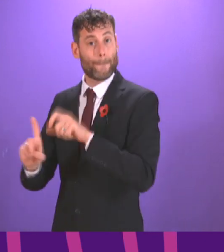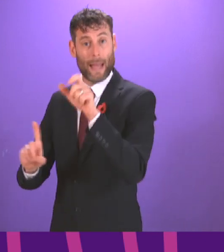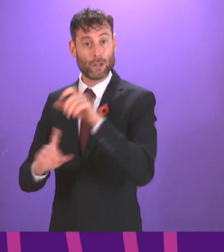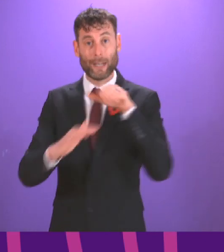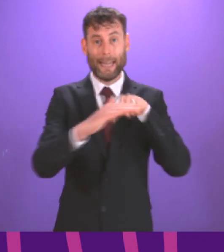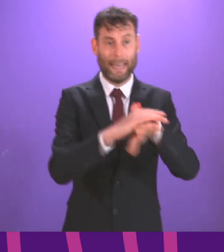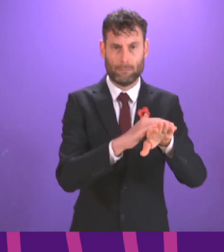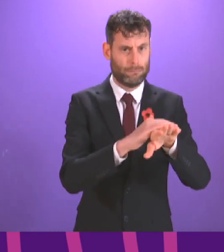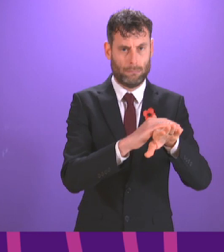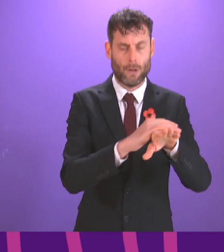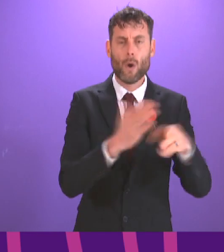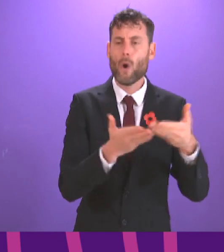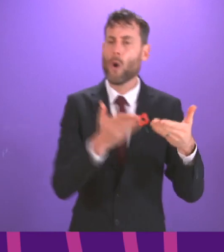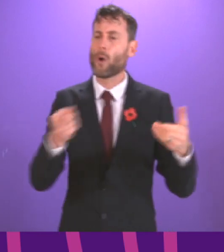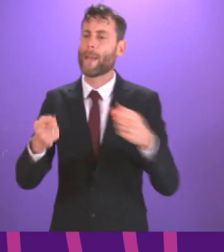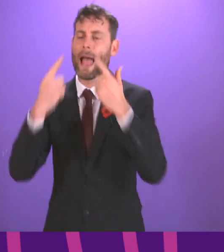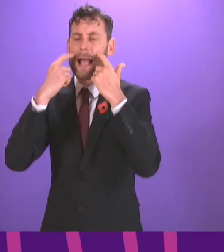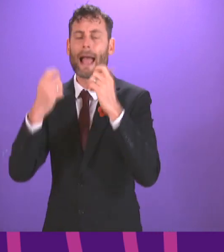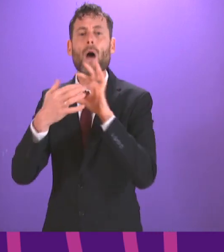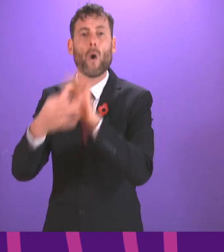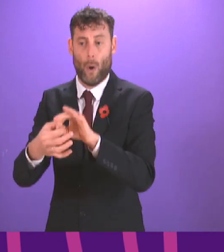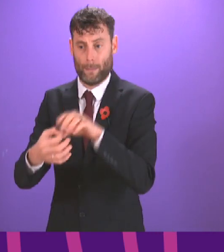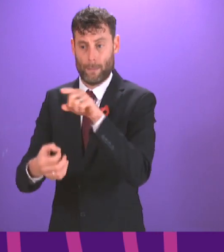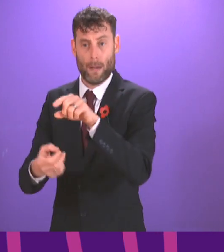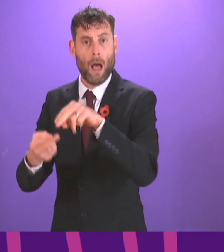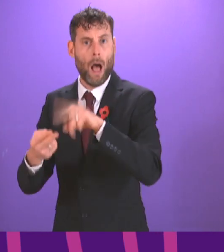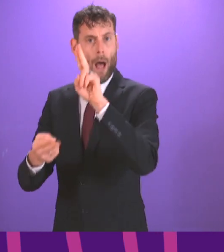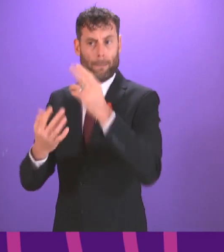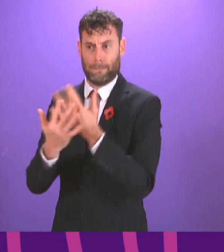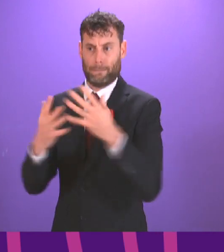patients placed in its care. However, we still do not know how high the number went when